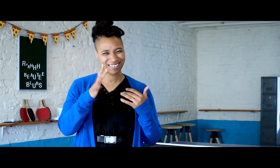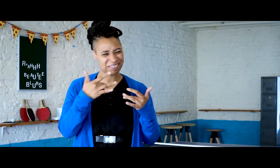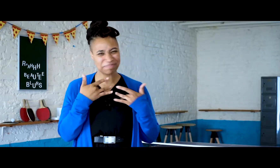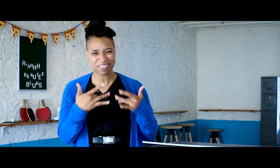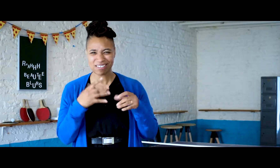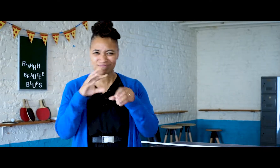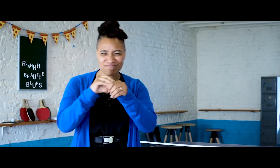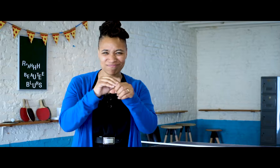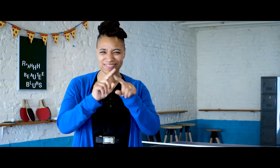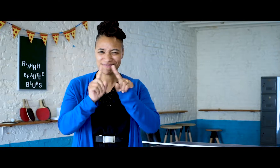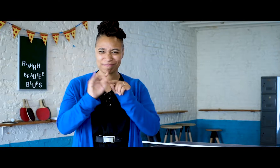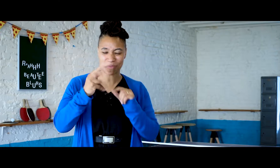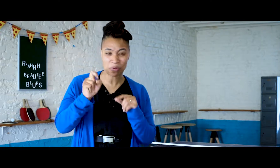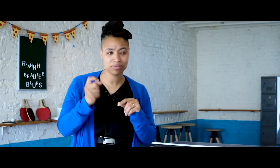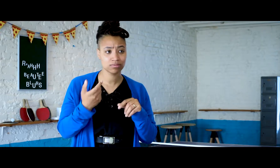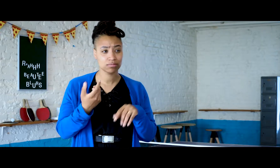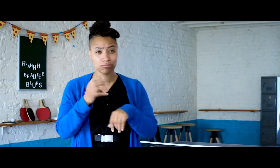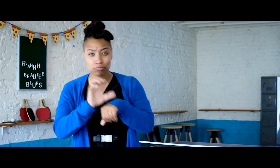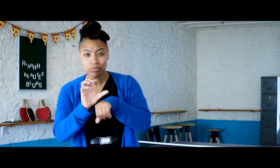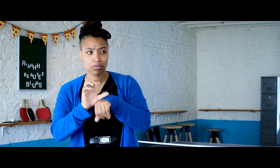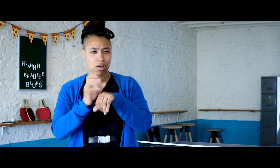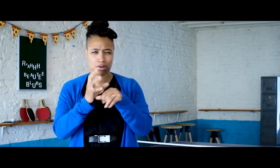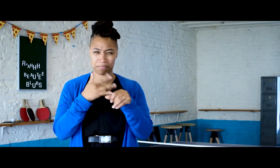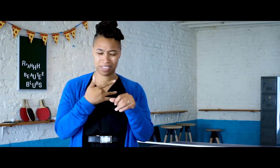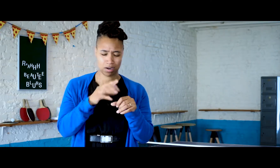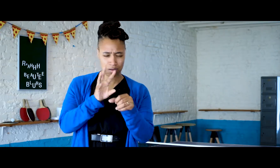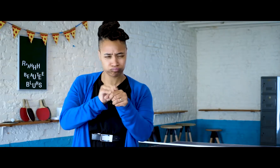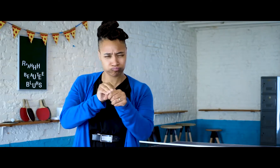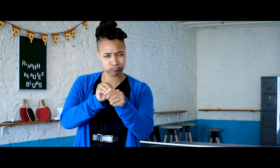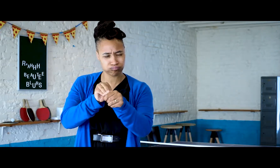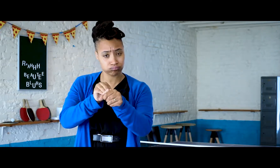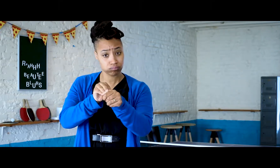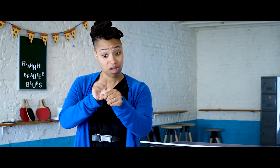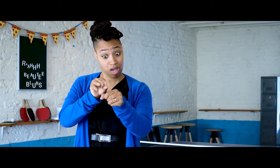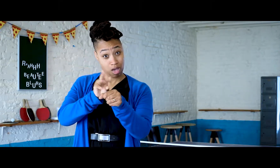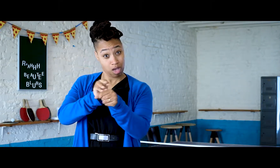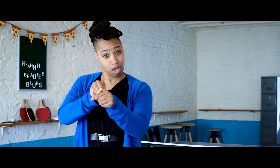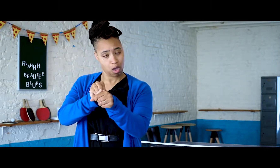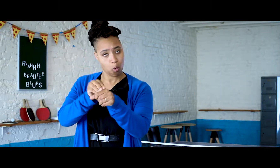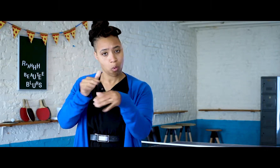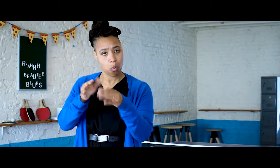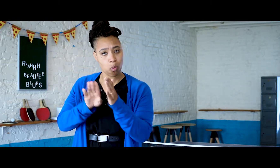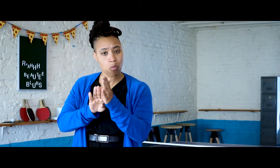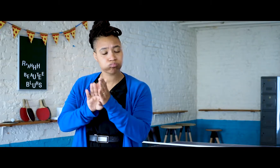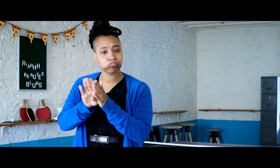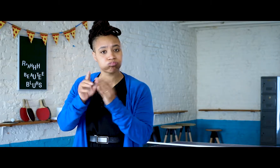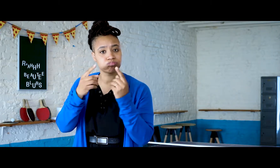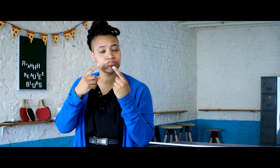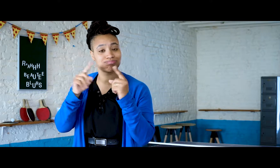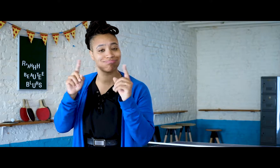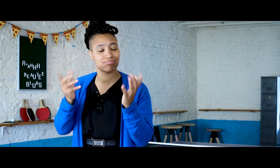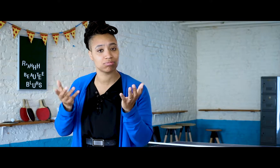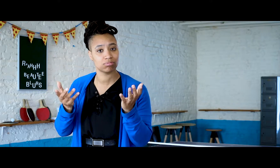Did you know that deaf youth who tend to participate more in after-school activities during high school tend to be more successful?